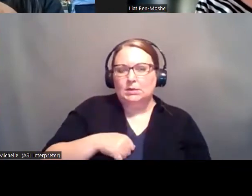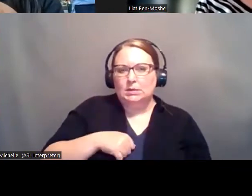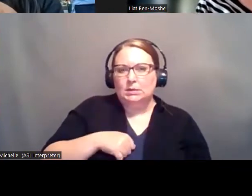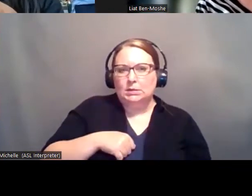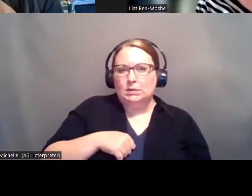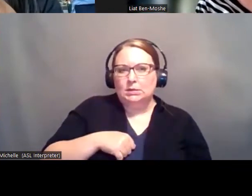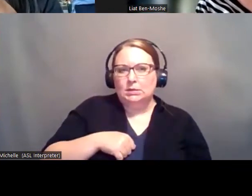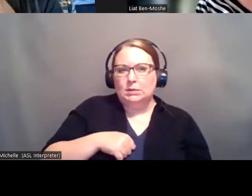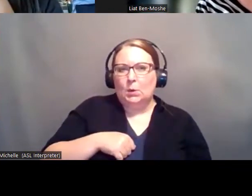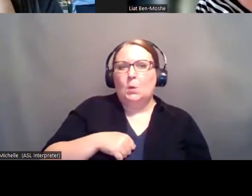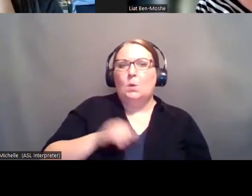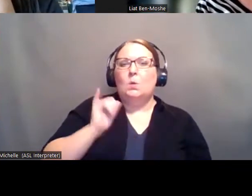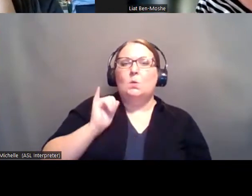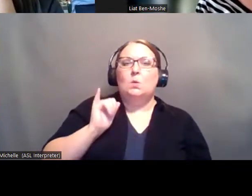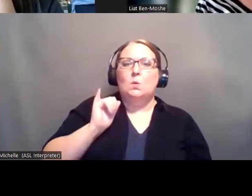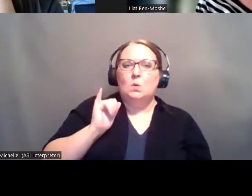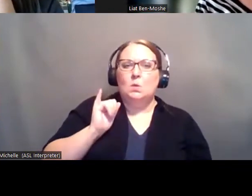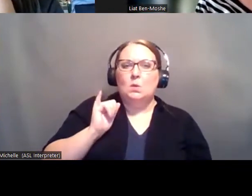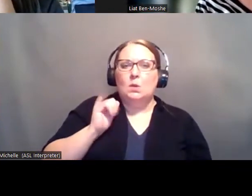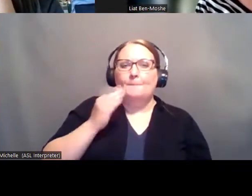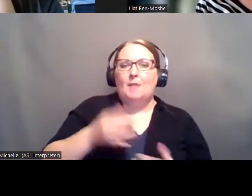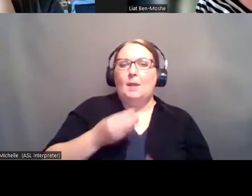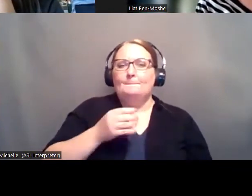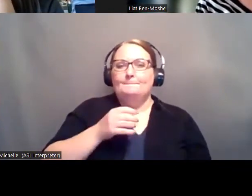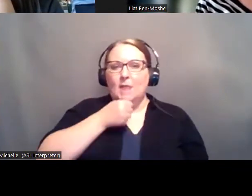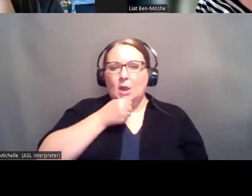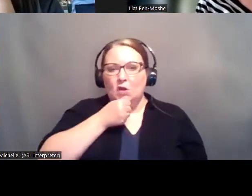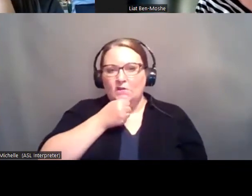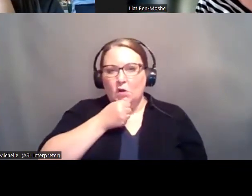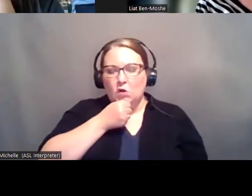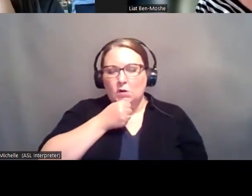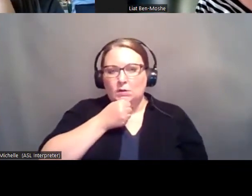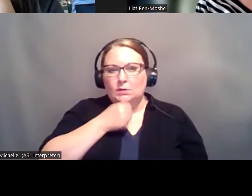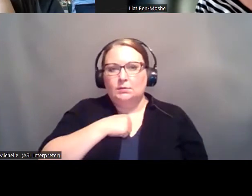Oh yeah, that's maybe my microphone. I'm using my AirPod.